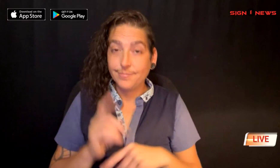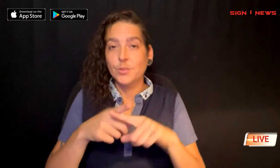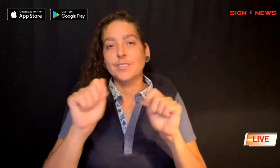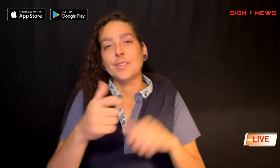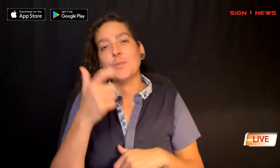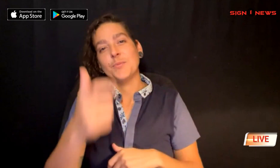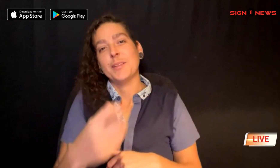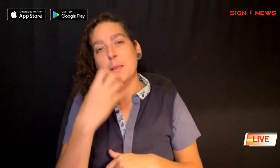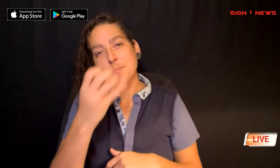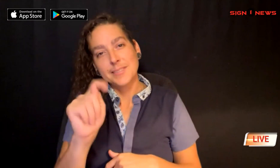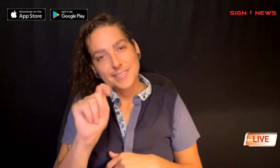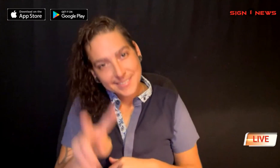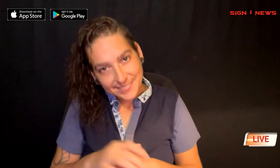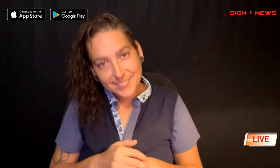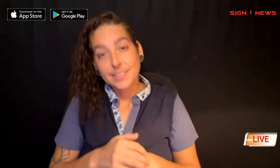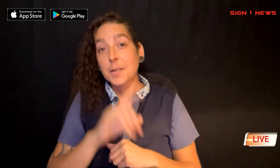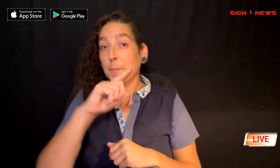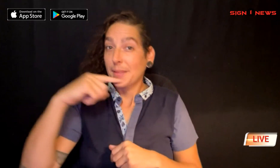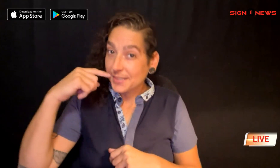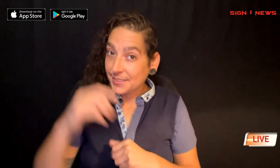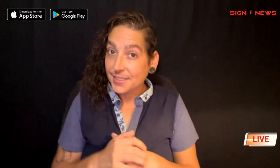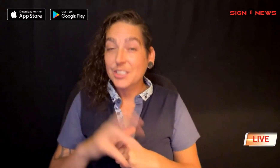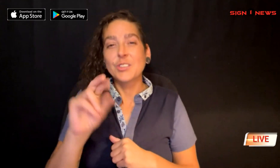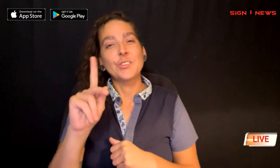also watch an Apple TV Amazon and ROKU